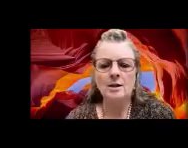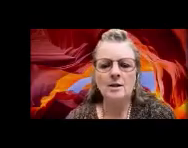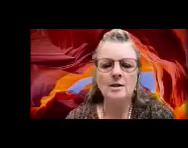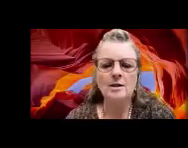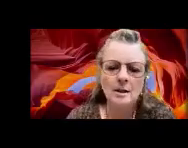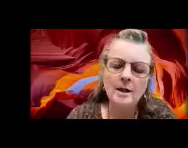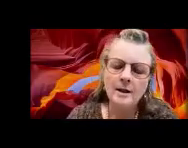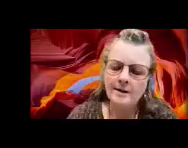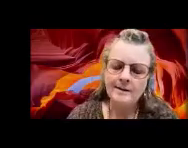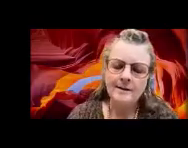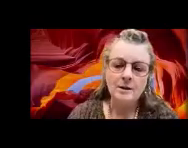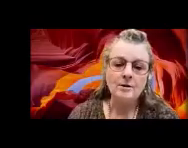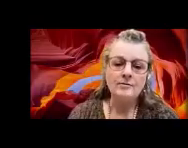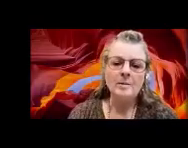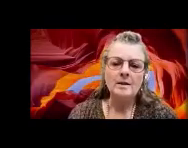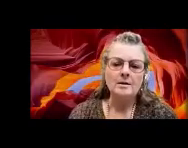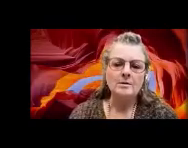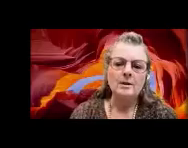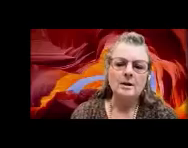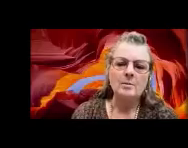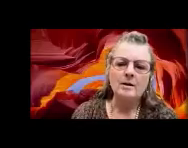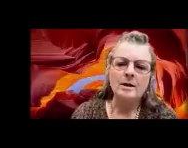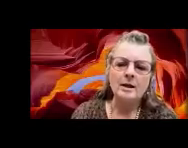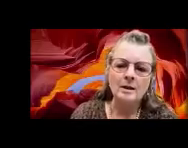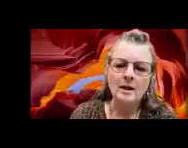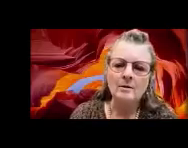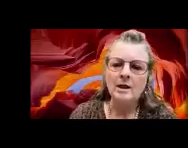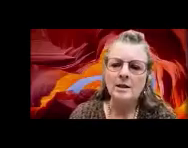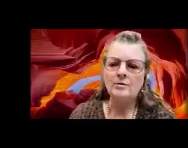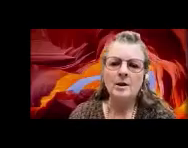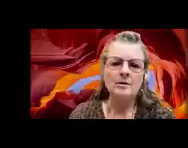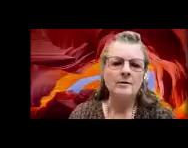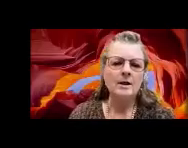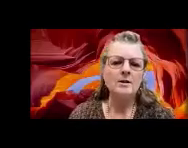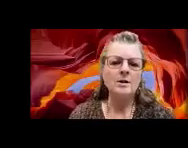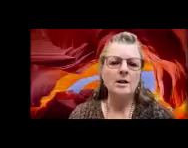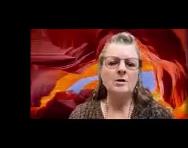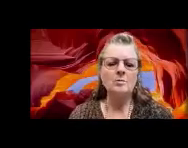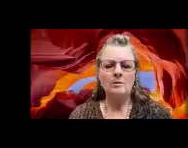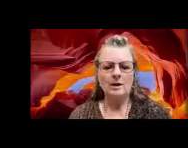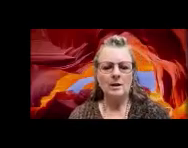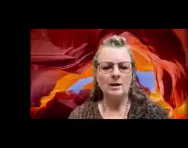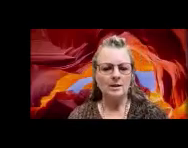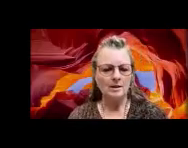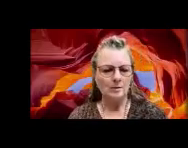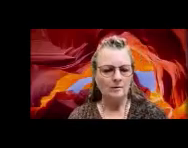just cisgender females that we're talking about, and they range from all over the country, and you may recognize some of